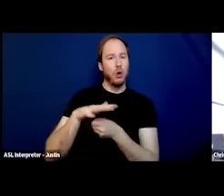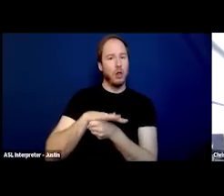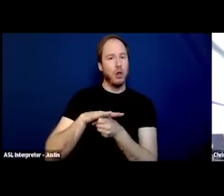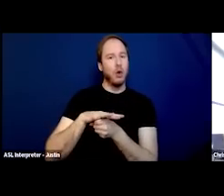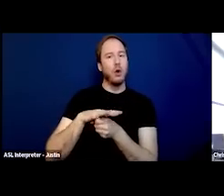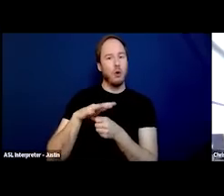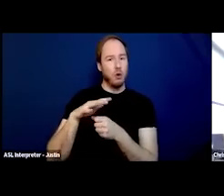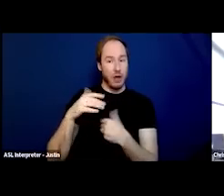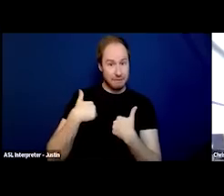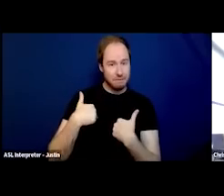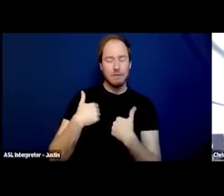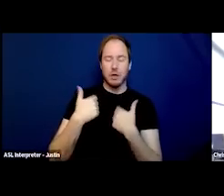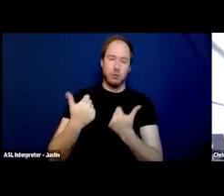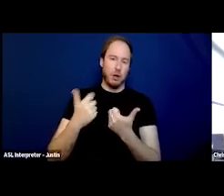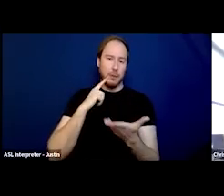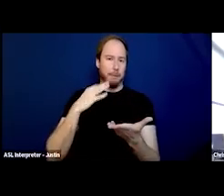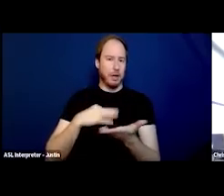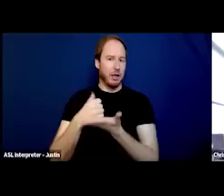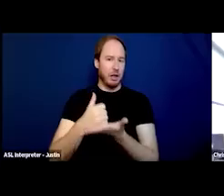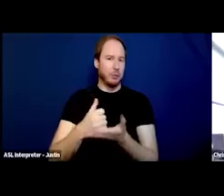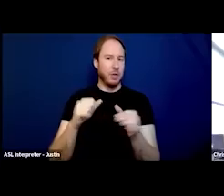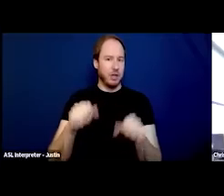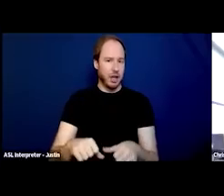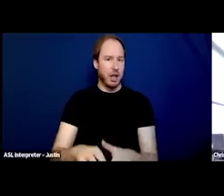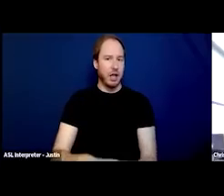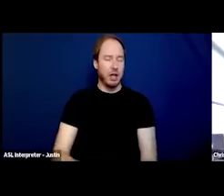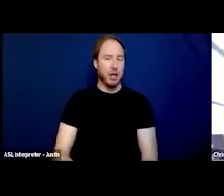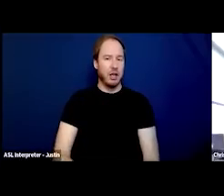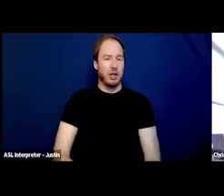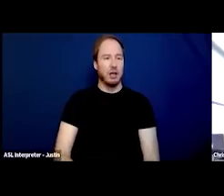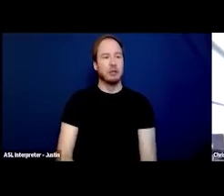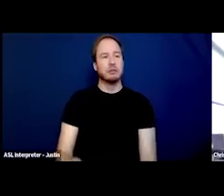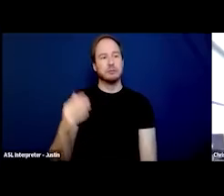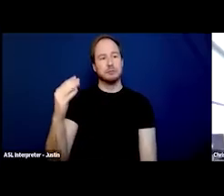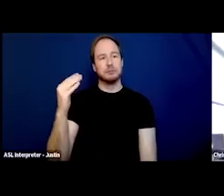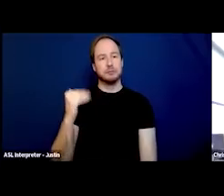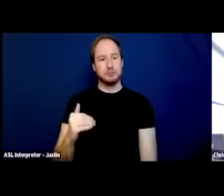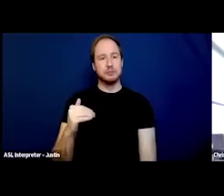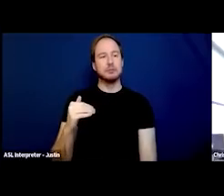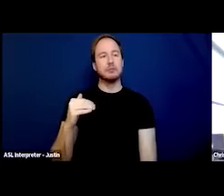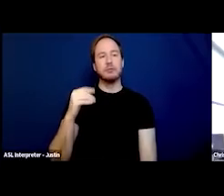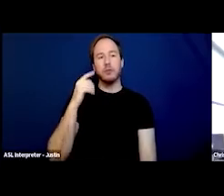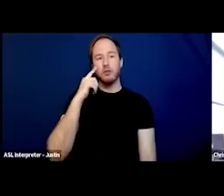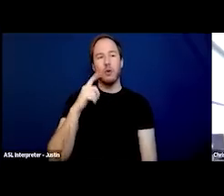that could be really a beneficial resource providing opportunities for life skills development.